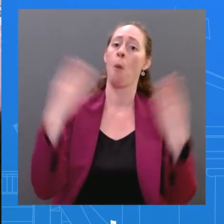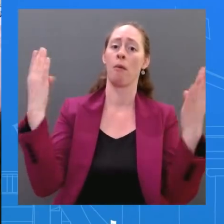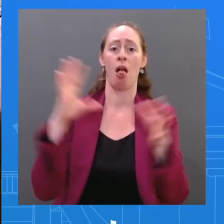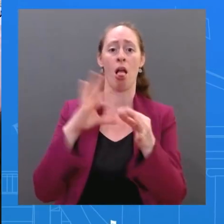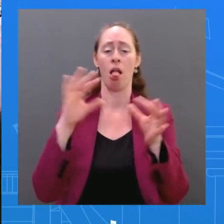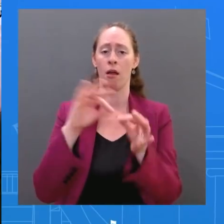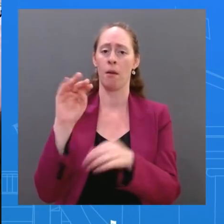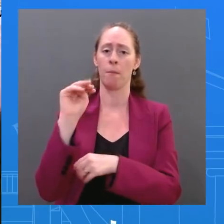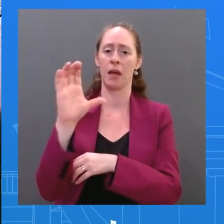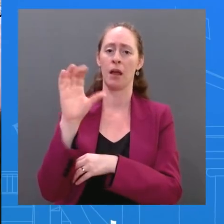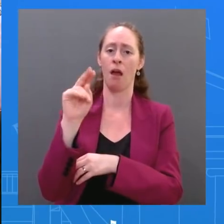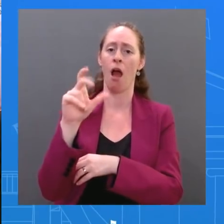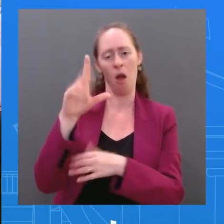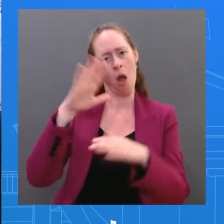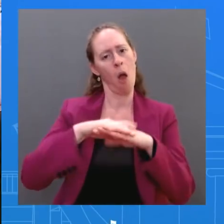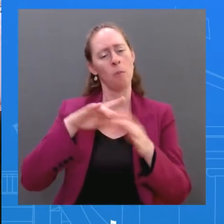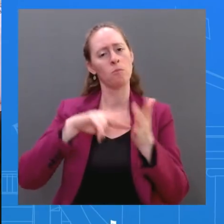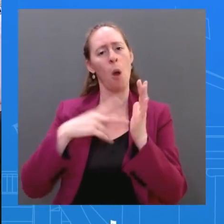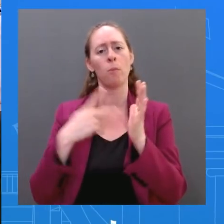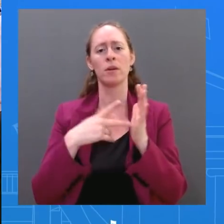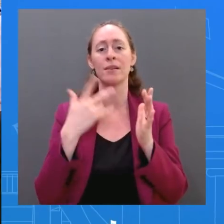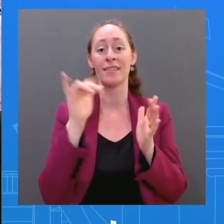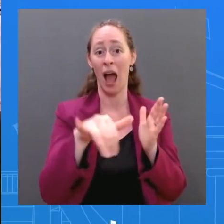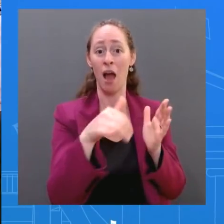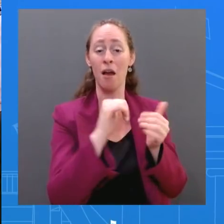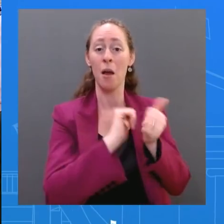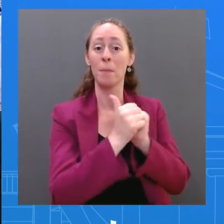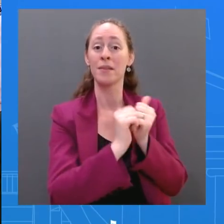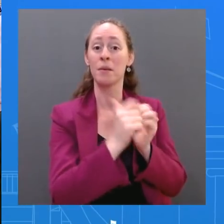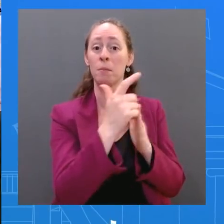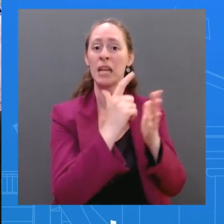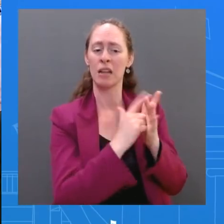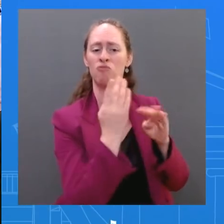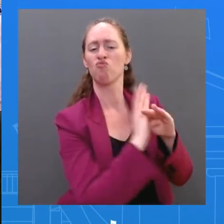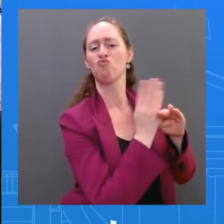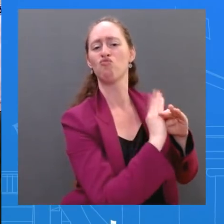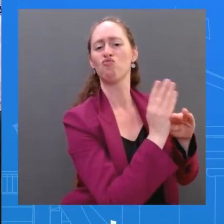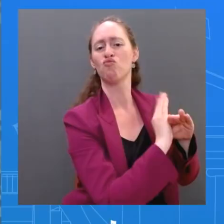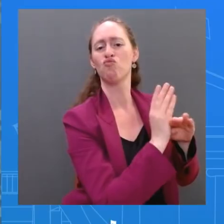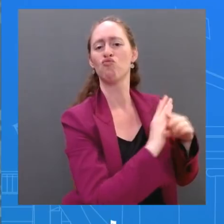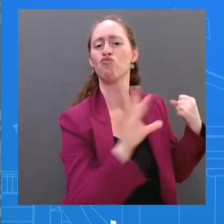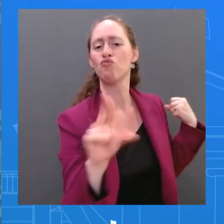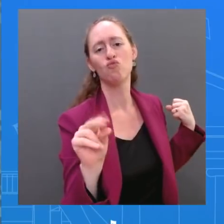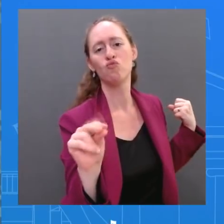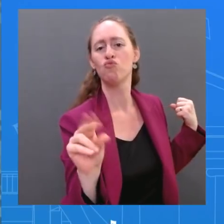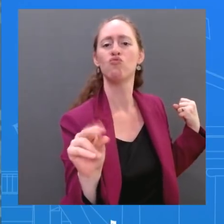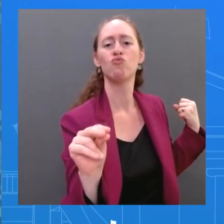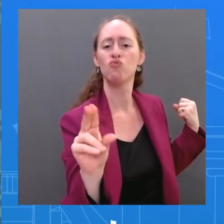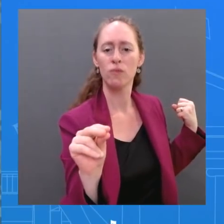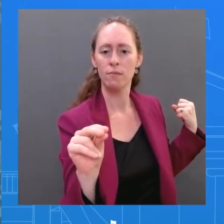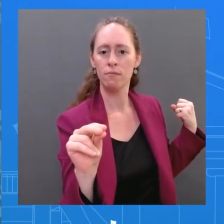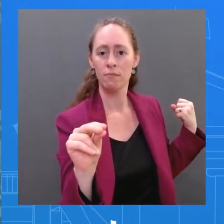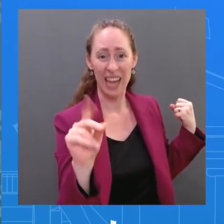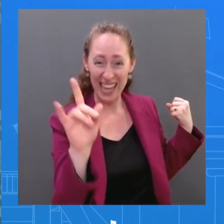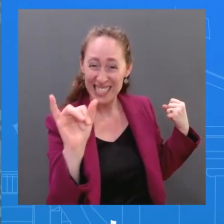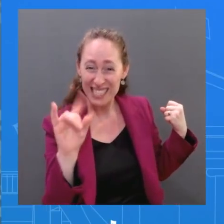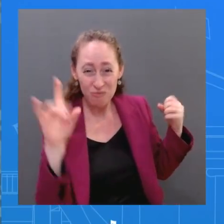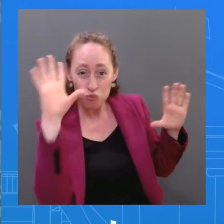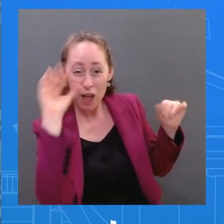any Senate Republicans to convince them and make the case for why they should support this bill? Ms. Jean-Pierre: So I don't have any -- we don't have any calls to read out.